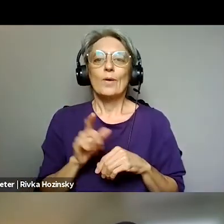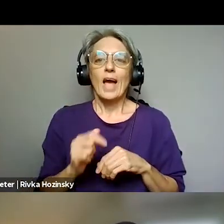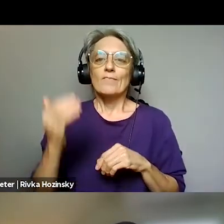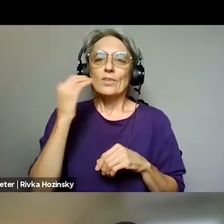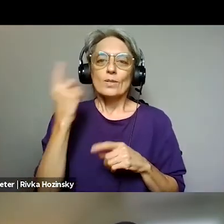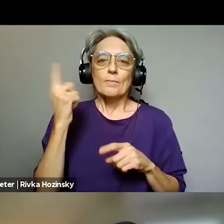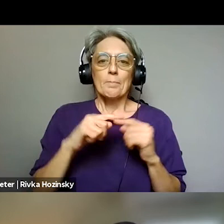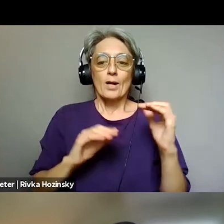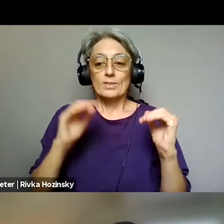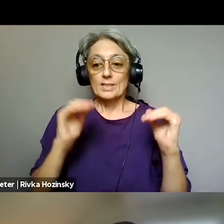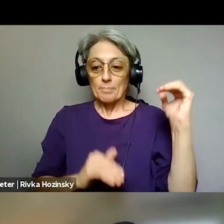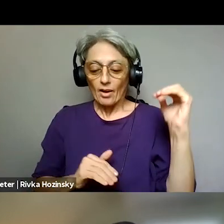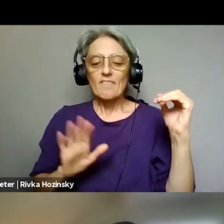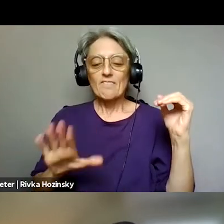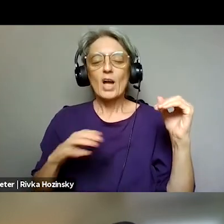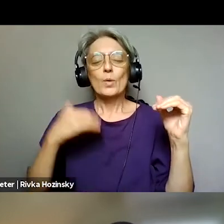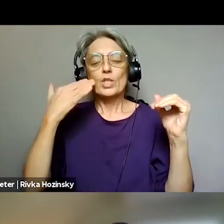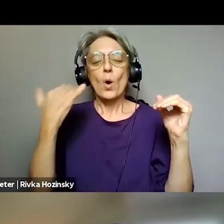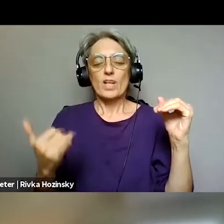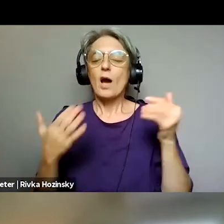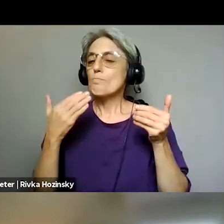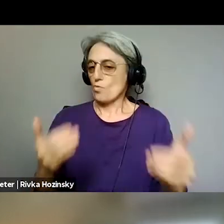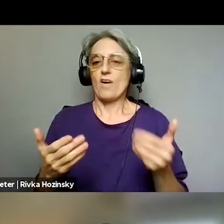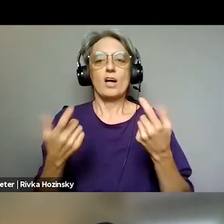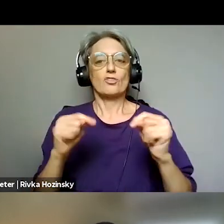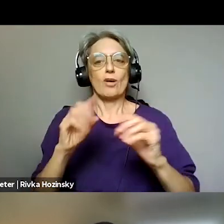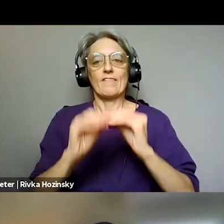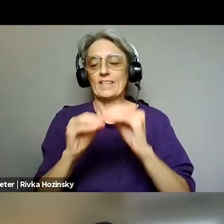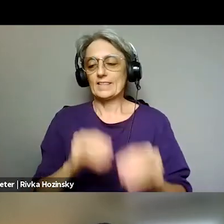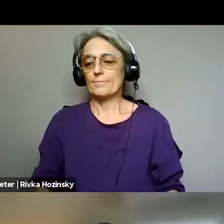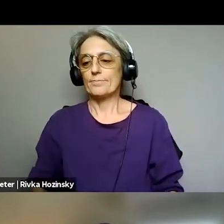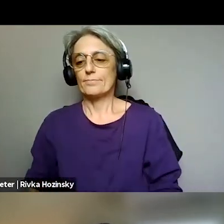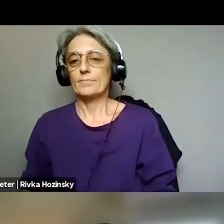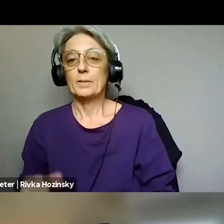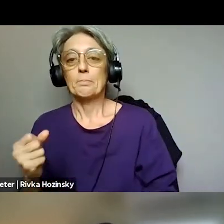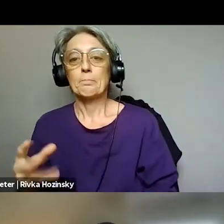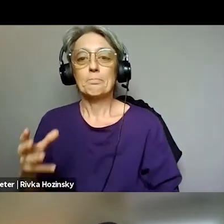to address them. So lots of you know positive outcome focused work that can be done now.